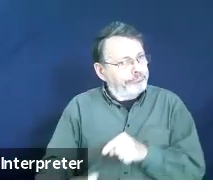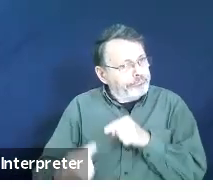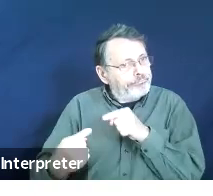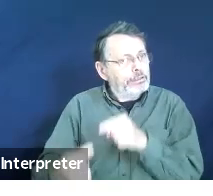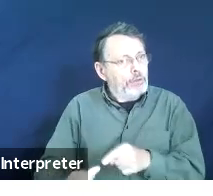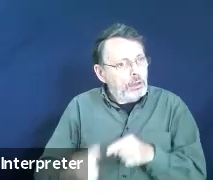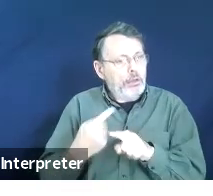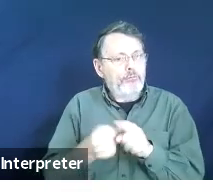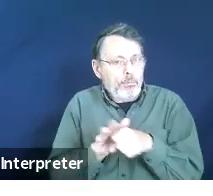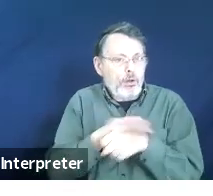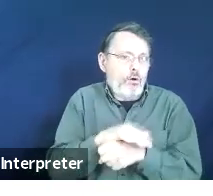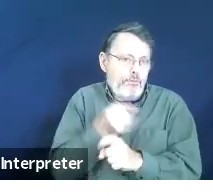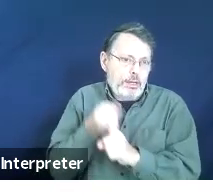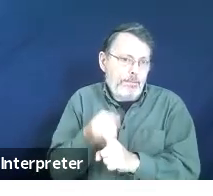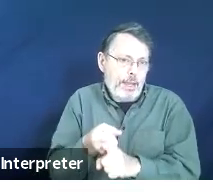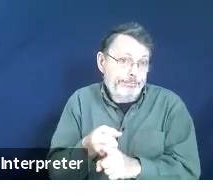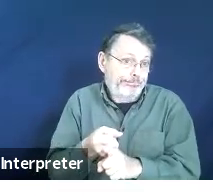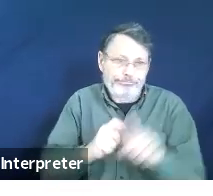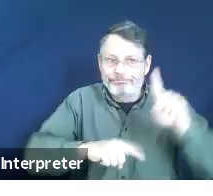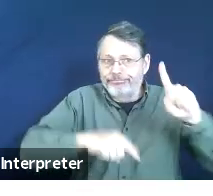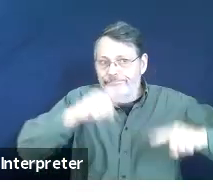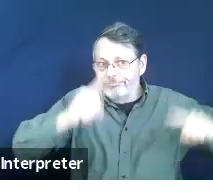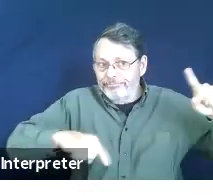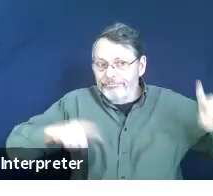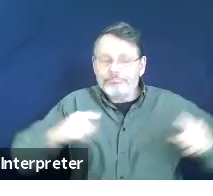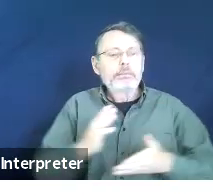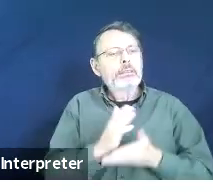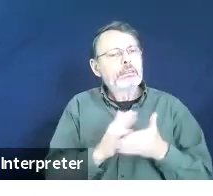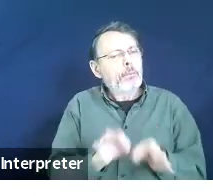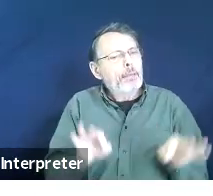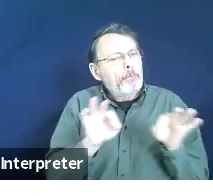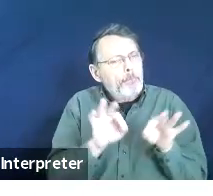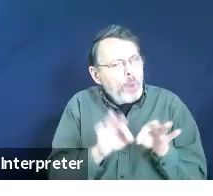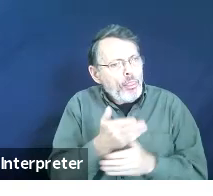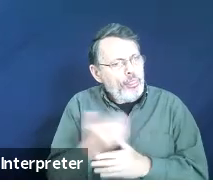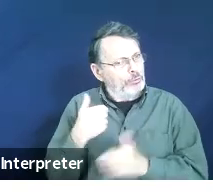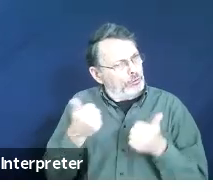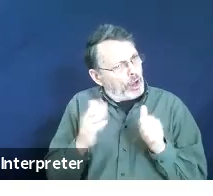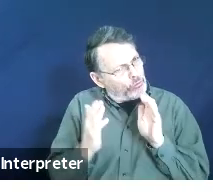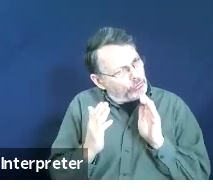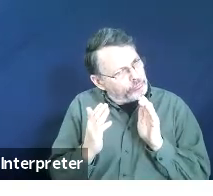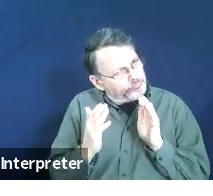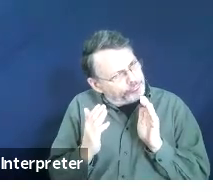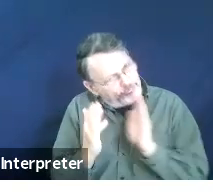of COVID. So some of the major things that we really tried to focus on as Regional Disability